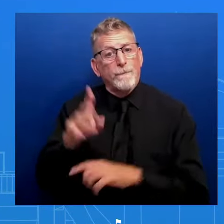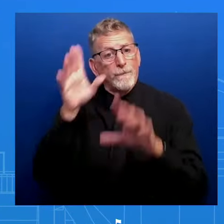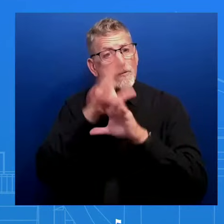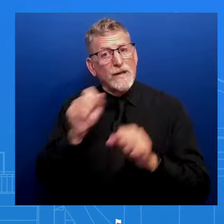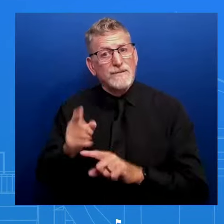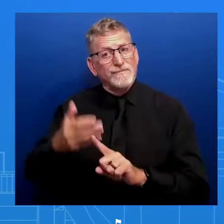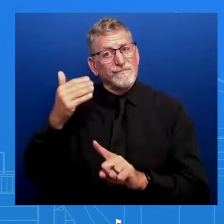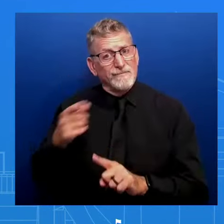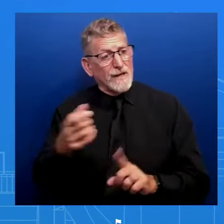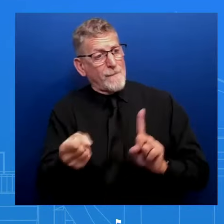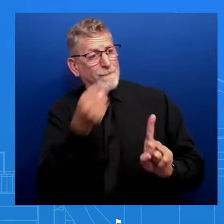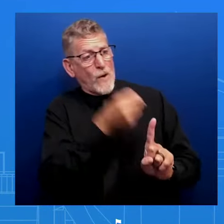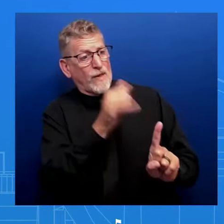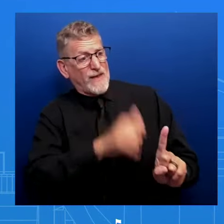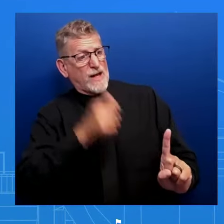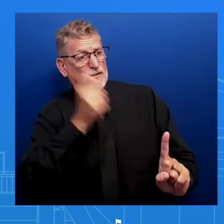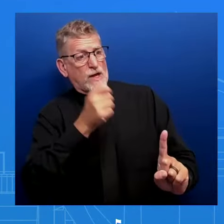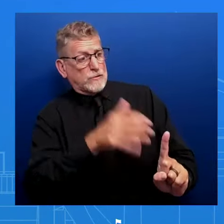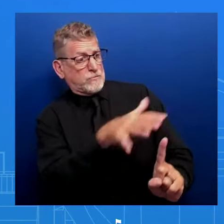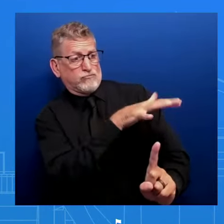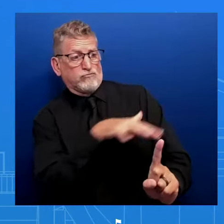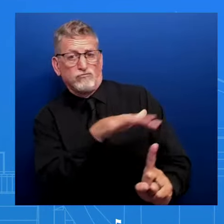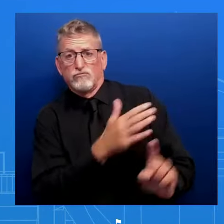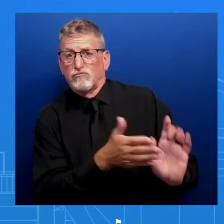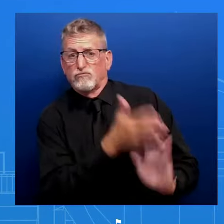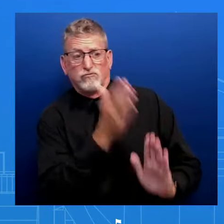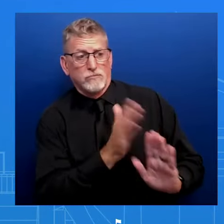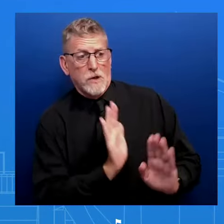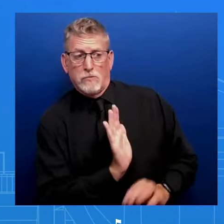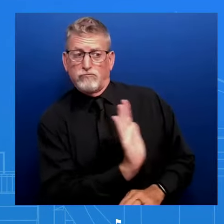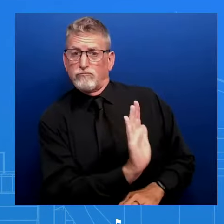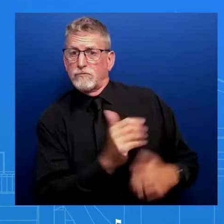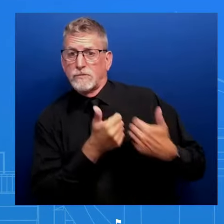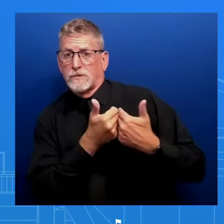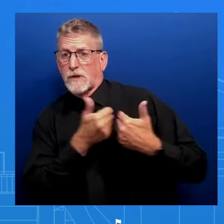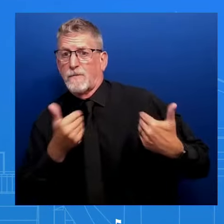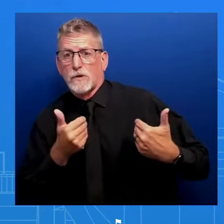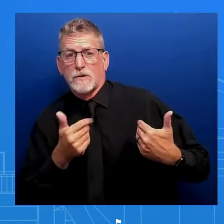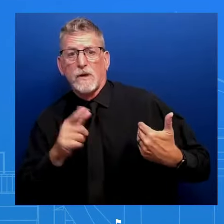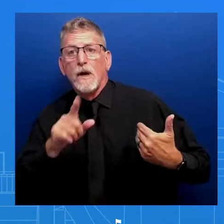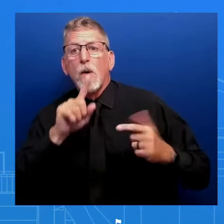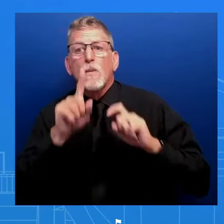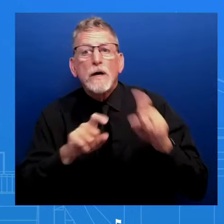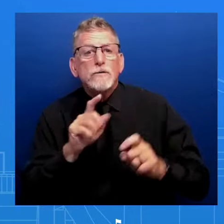and to Hunter's representatives, who is his legal team, obviously, who can address any of your questions.